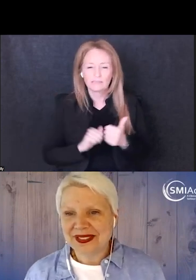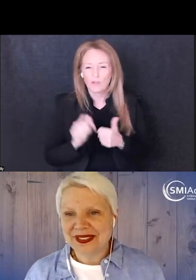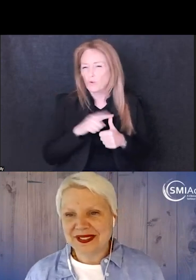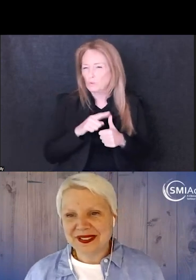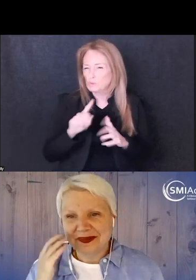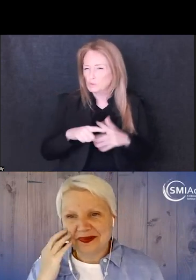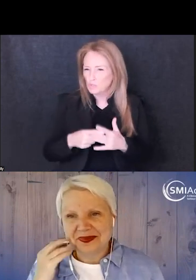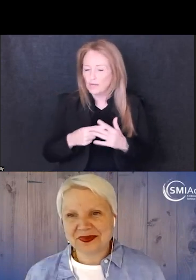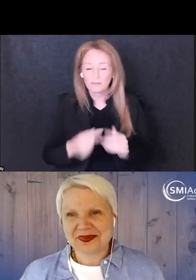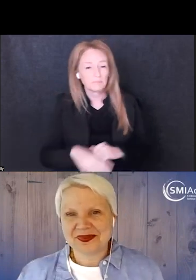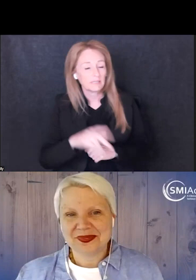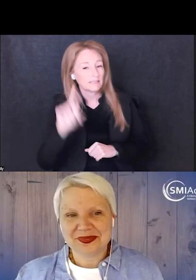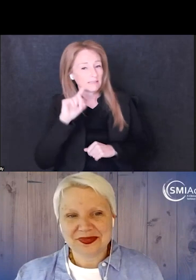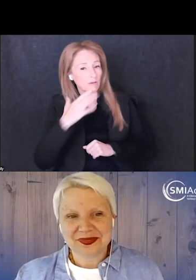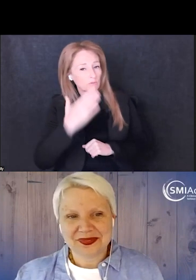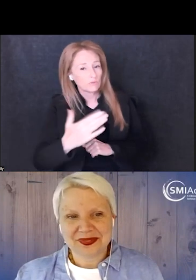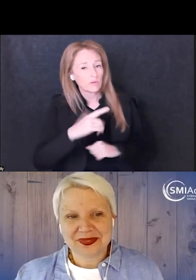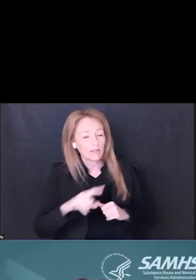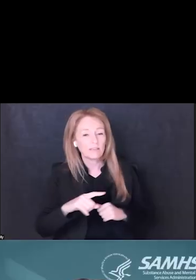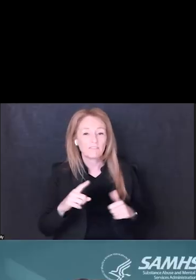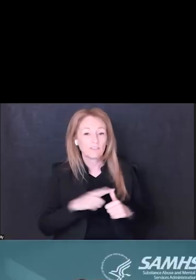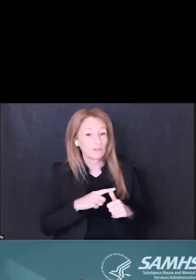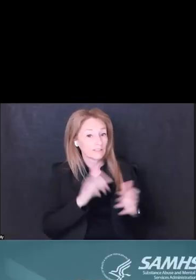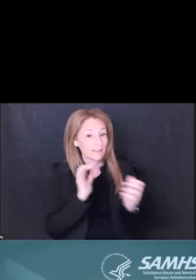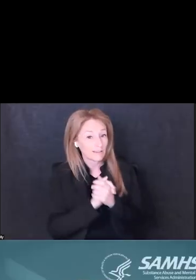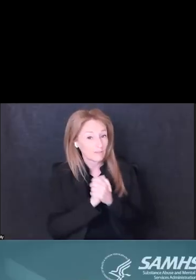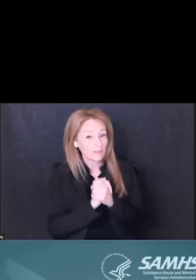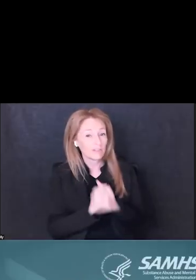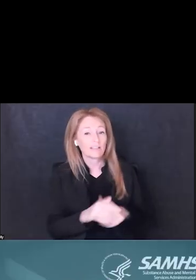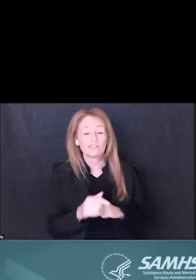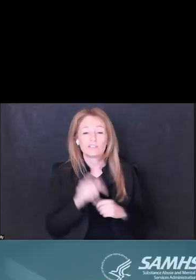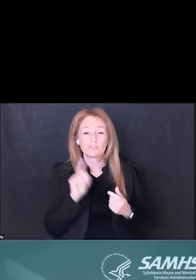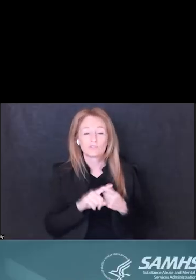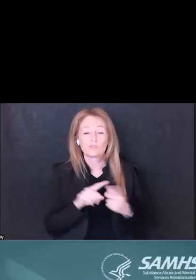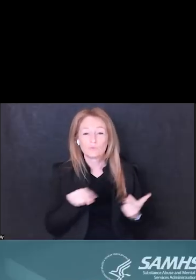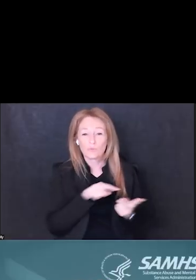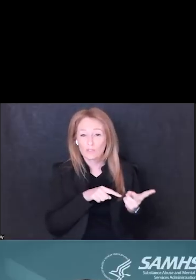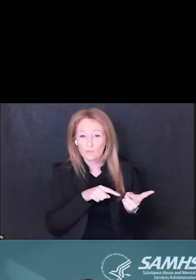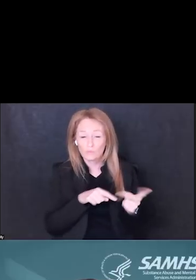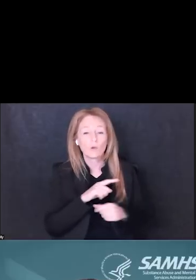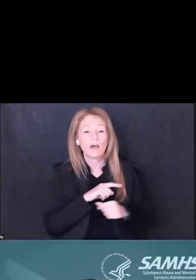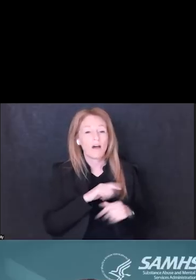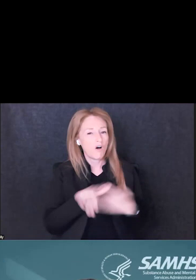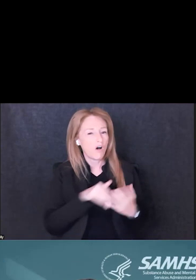I WANT TO SAY CONGRATULATIONS ON ALL OF THE WORK THAT YOU HAVE BEEN DOING.